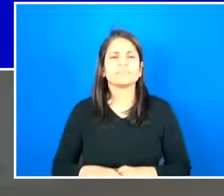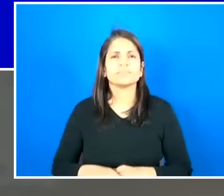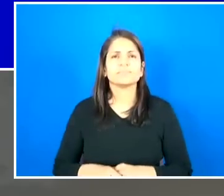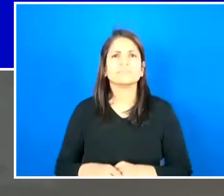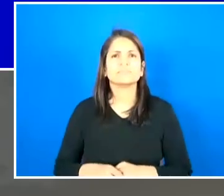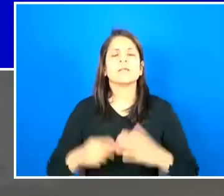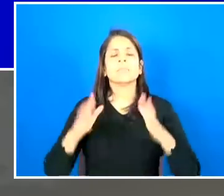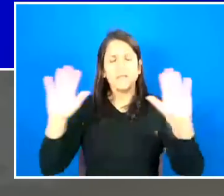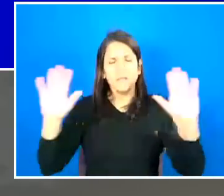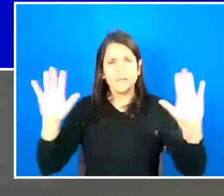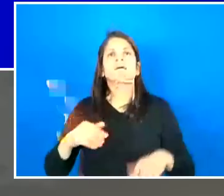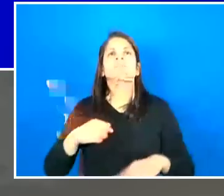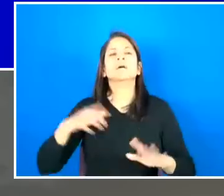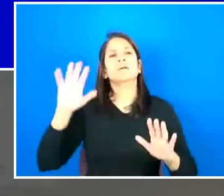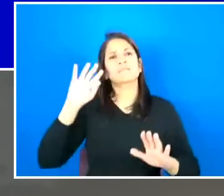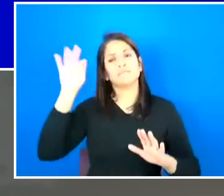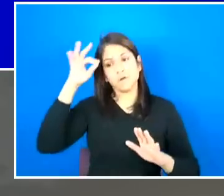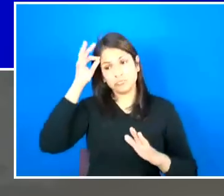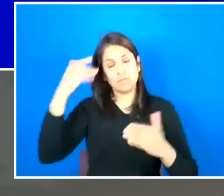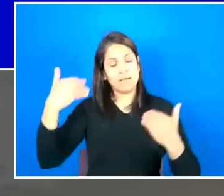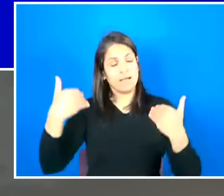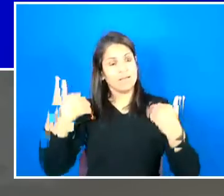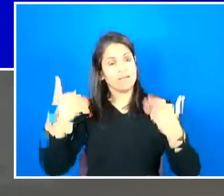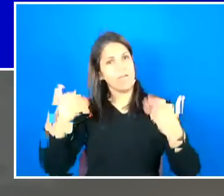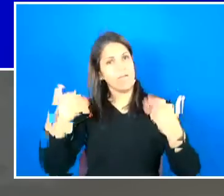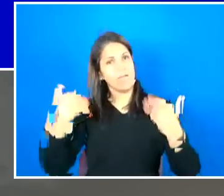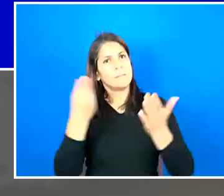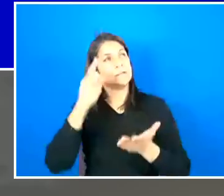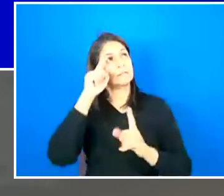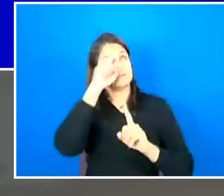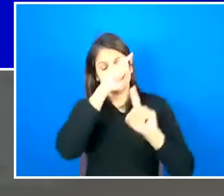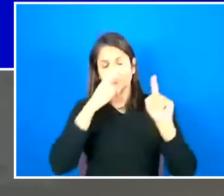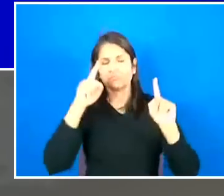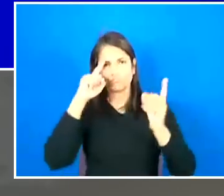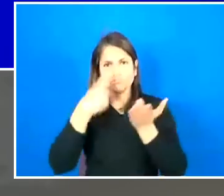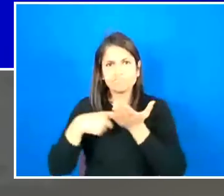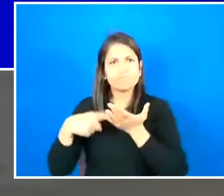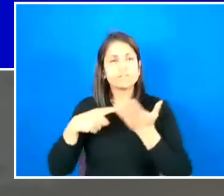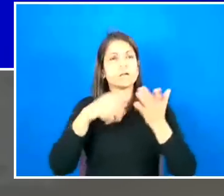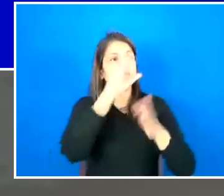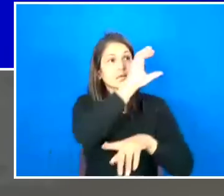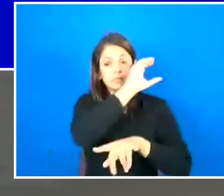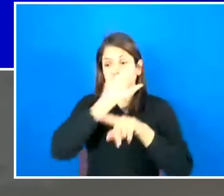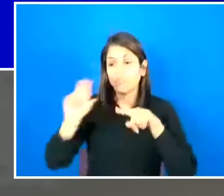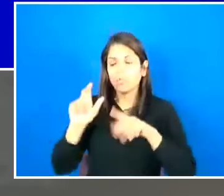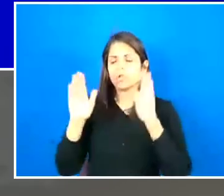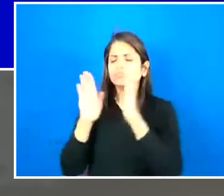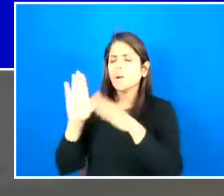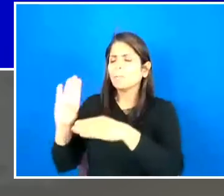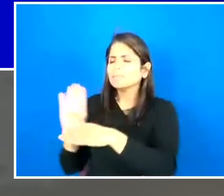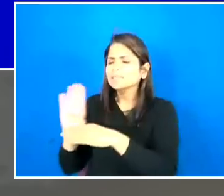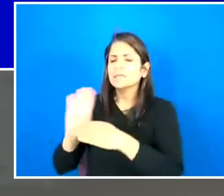THAT THE FEDERAL GEOVRNENMT IS STEPPING UP AND PUTTING REAL MONEY O UTTHERE FOR SMALL, MEDIUM SIZED BUSINESSES BUT THE WAY IT'S